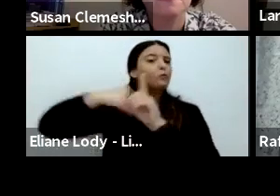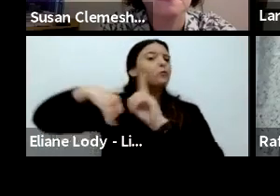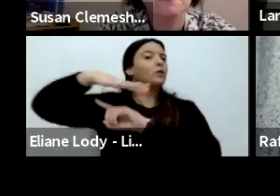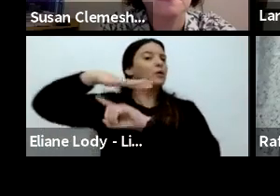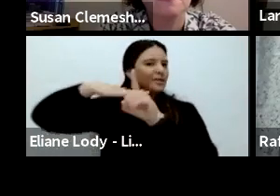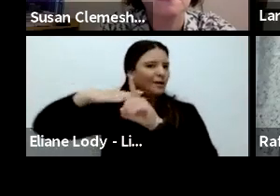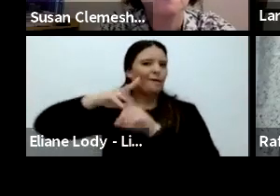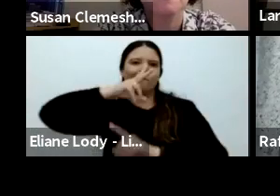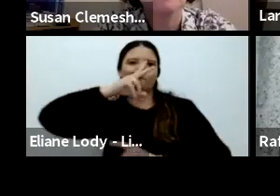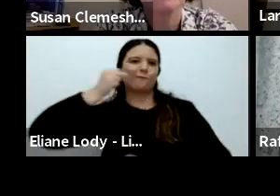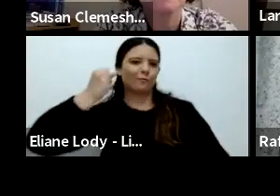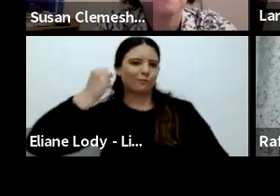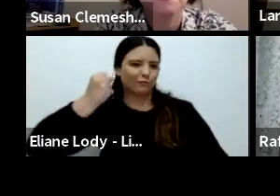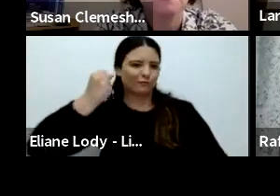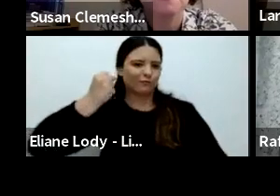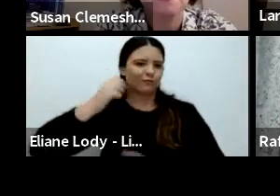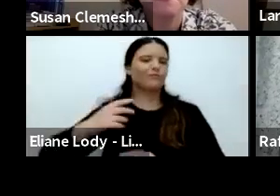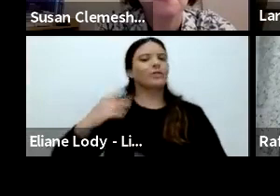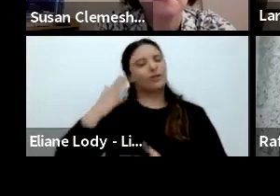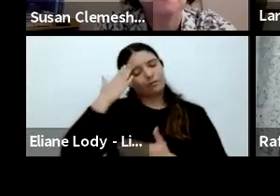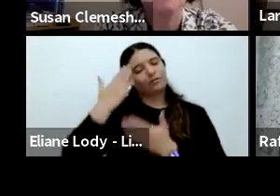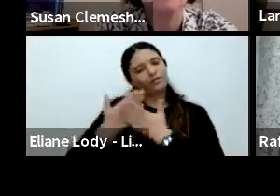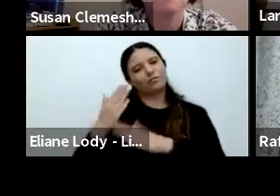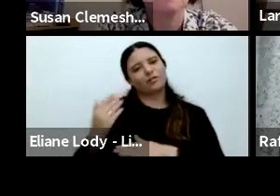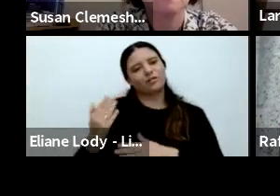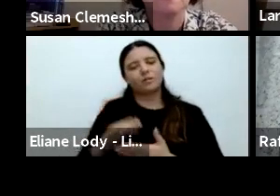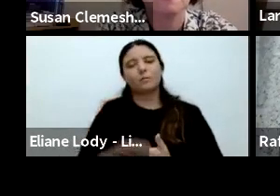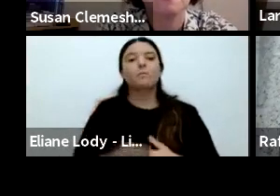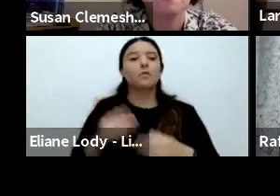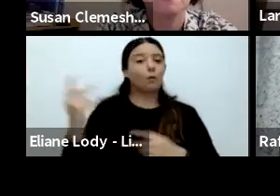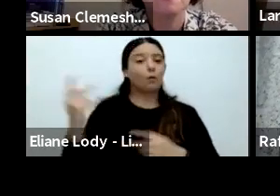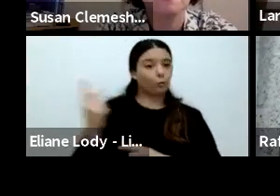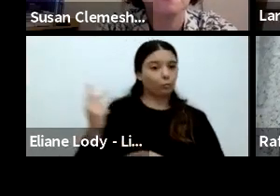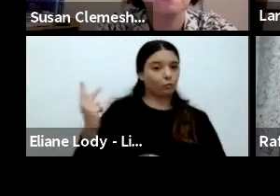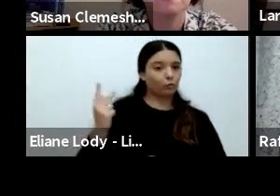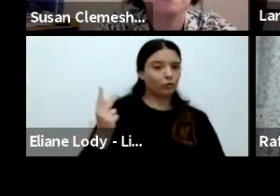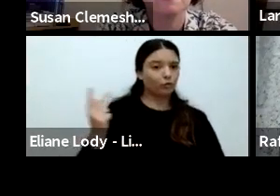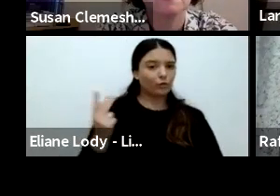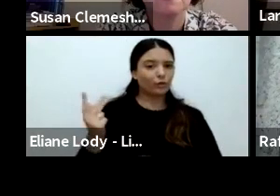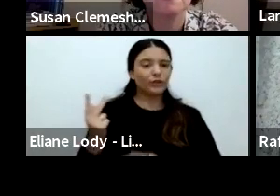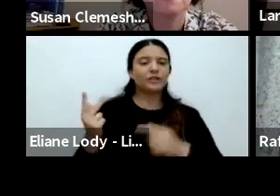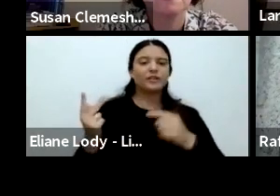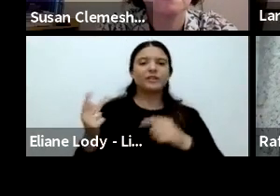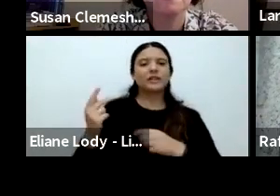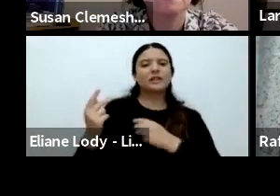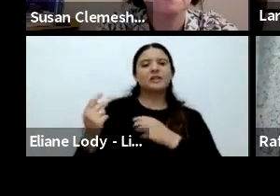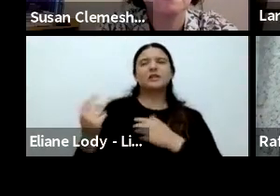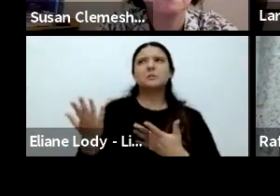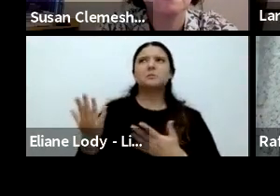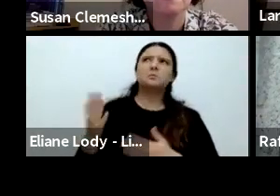me know about PhA comes from with regards to these critiques. but the but this was when they were both in but this was when they were both in their 30s. you know